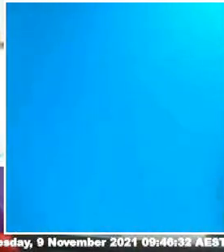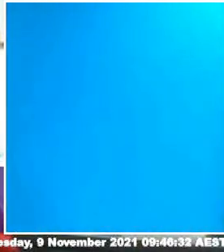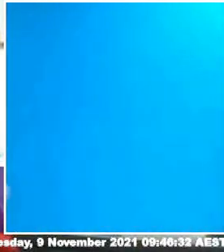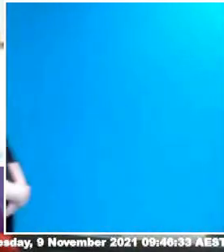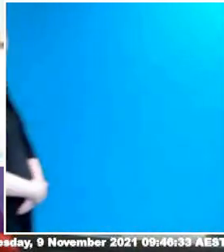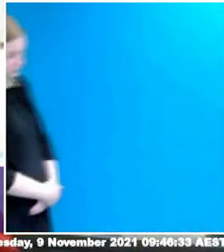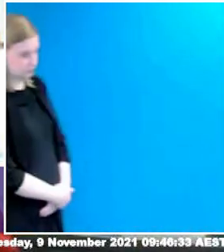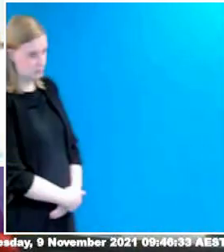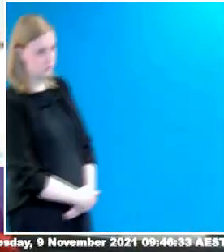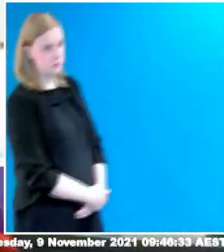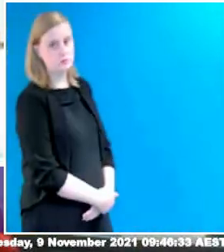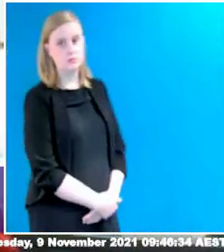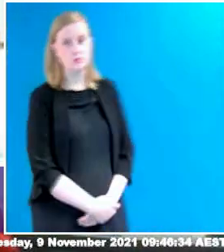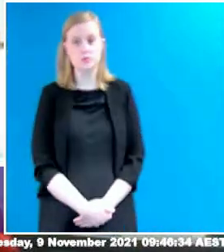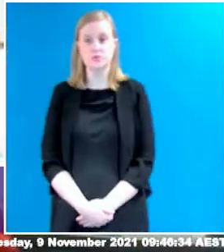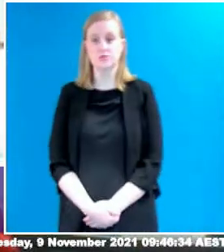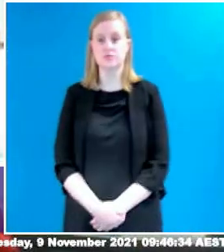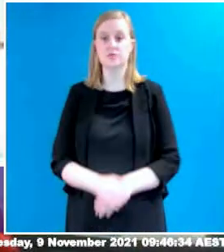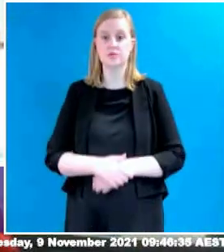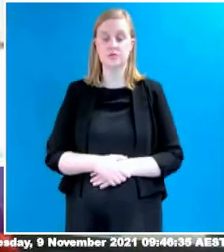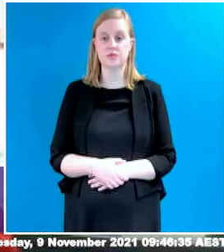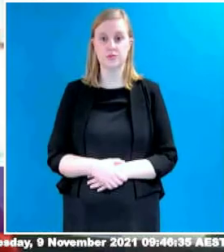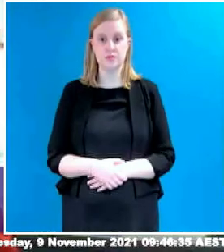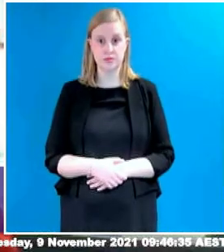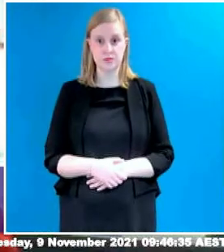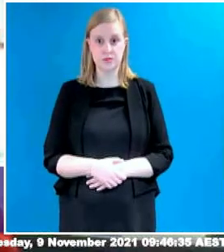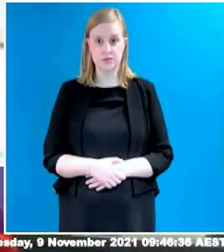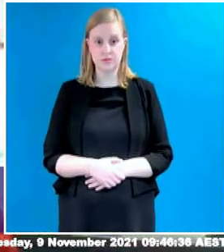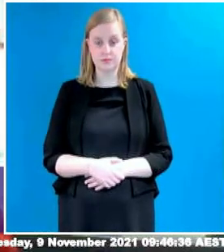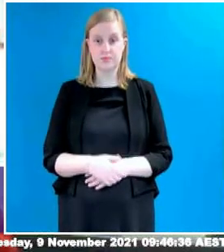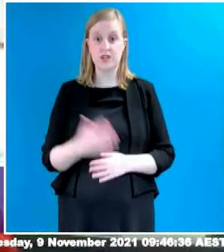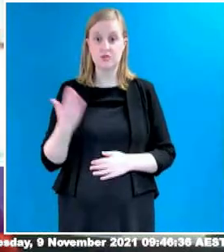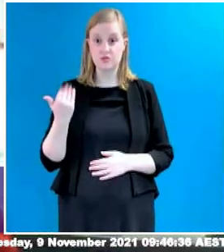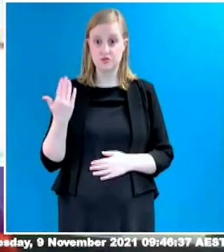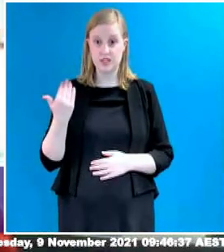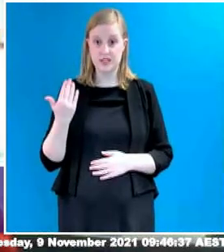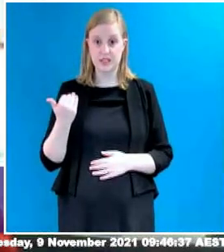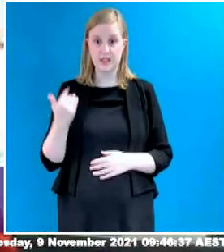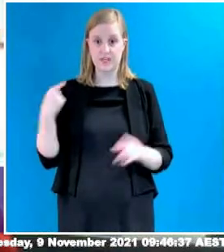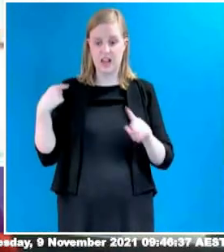the last 20 years or so, has been that civil and political rights, economic,